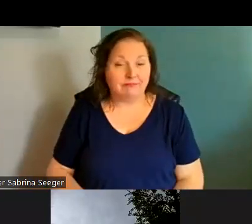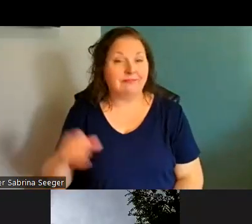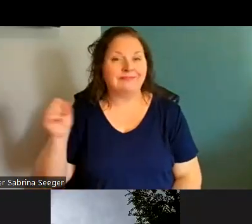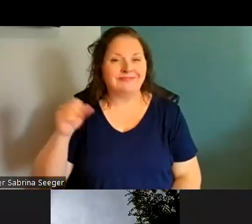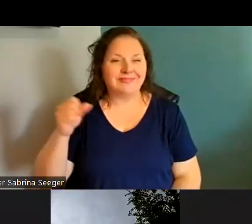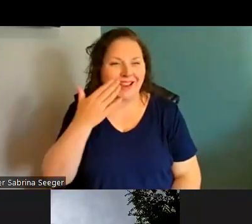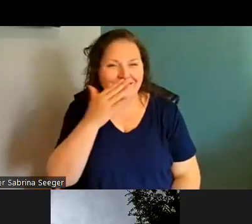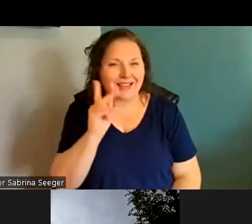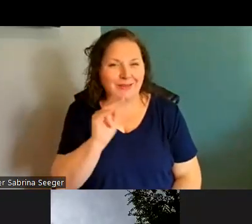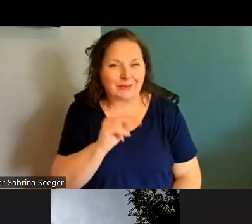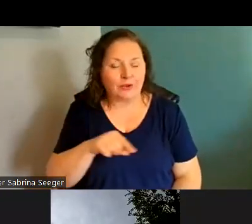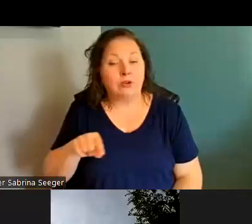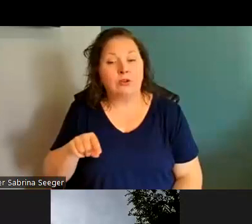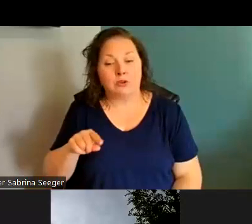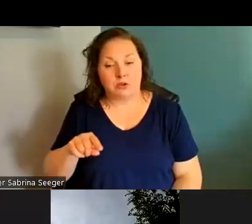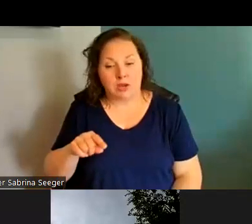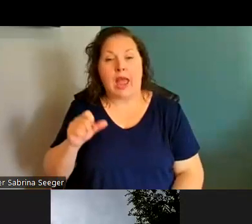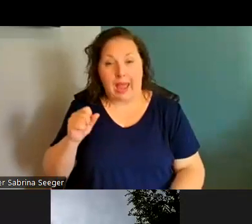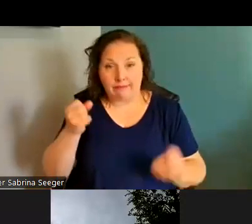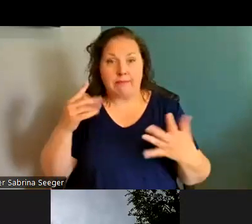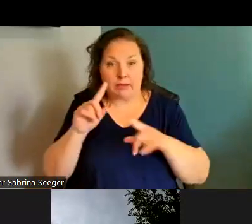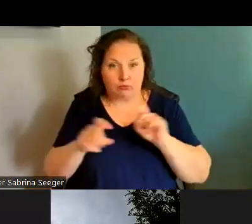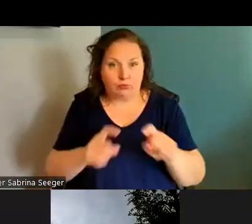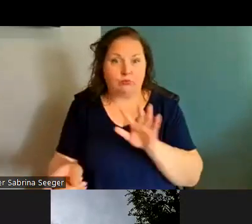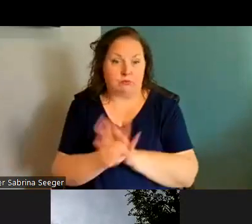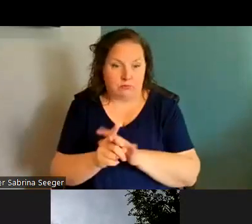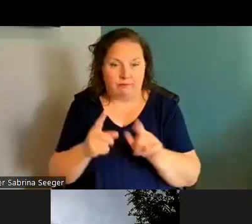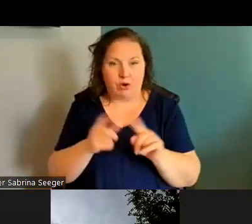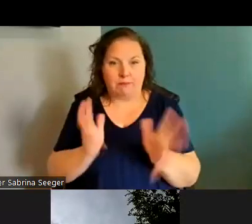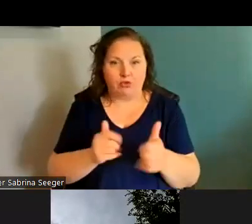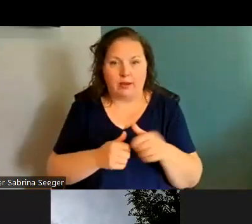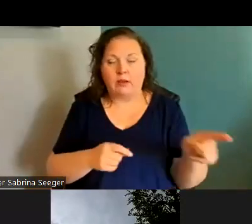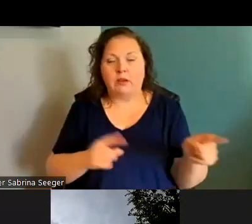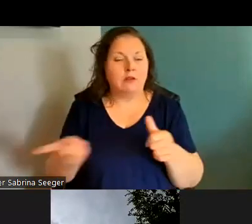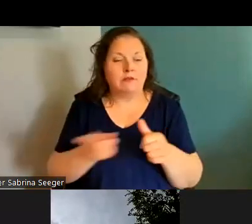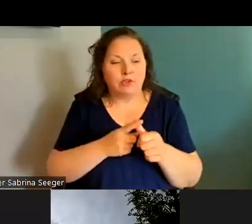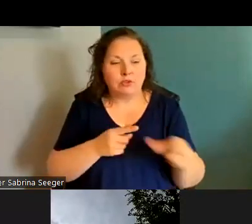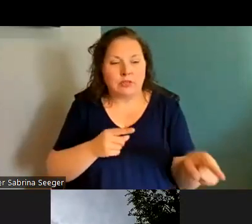Karen. We have several questions that have come in. The first one would be, how will this impact